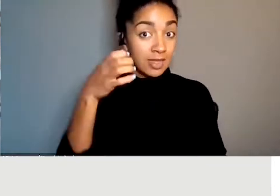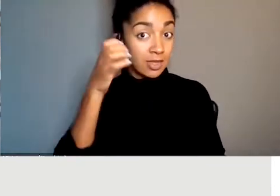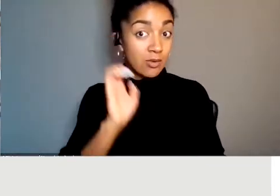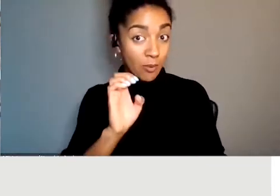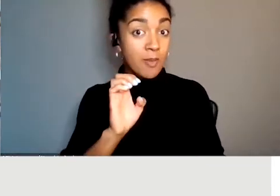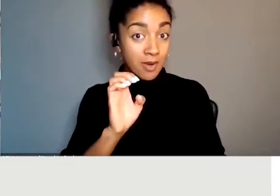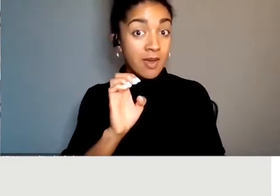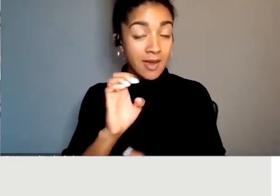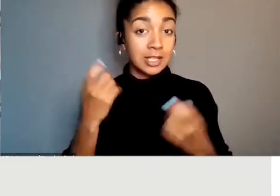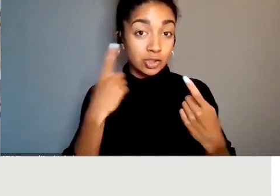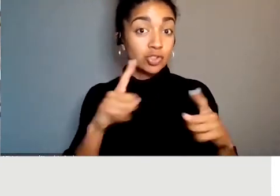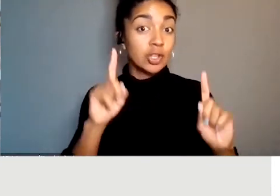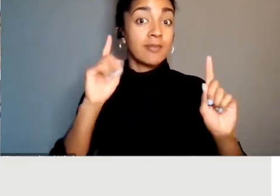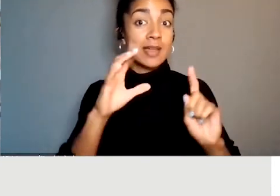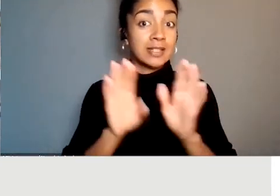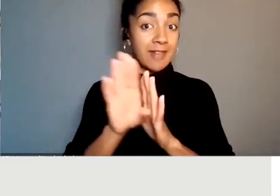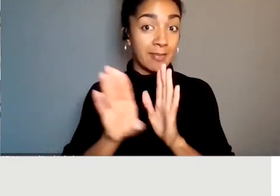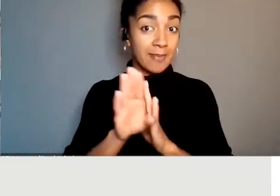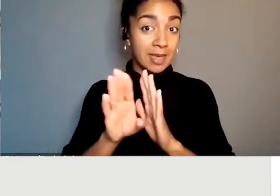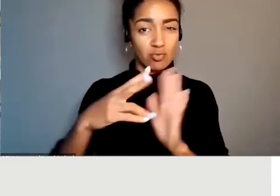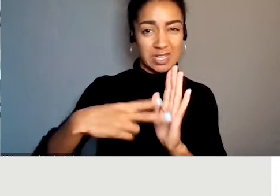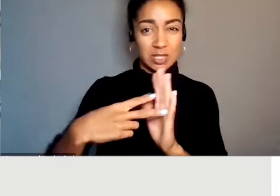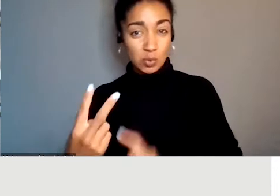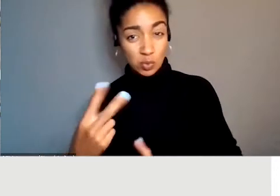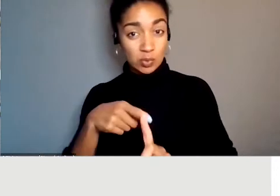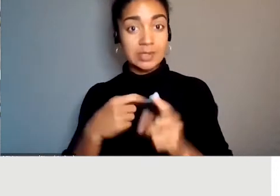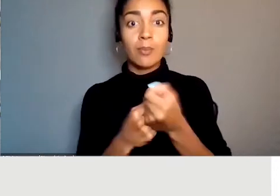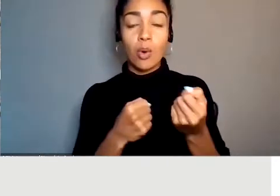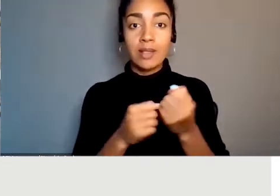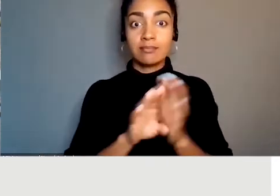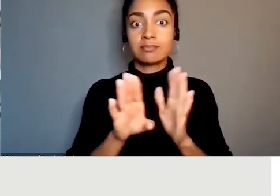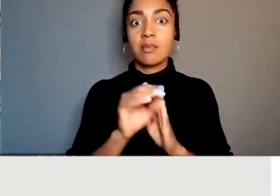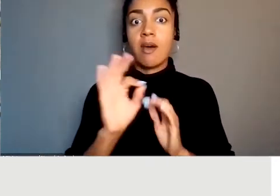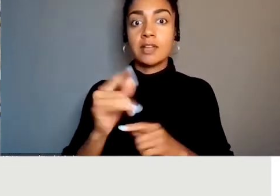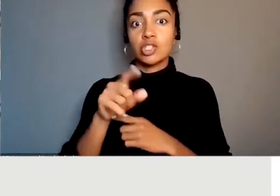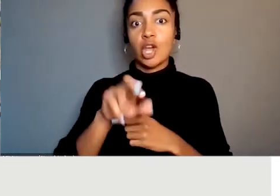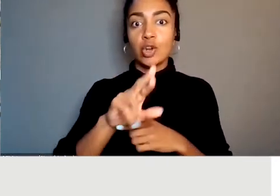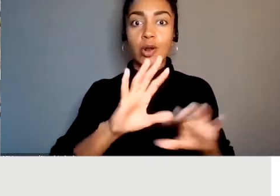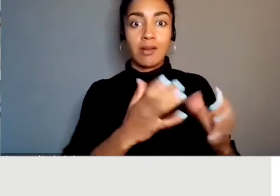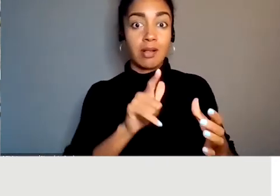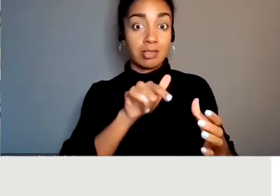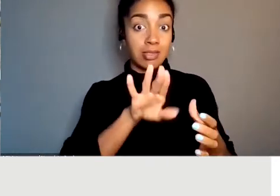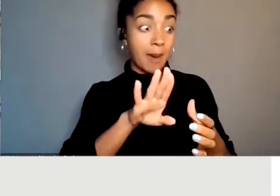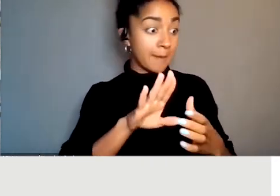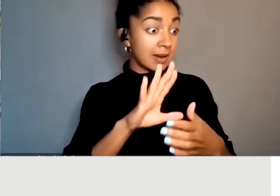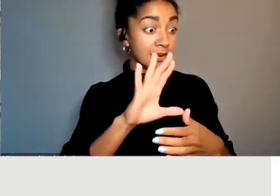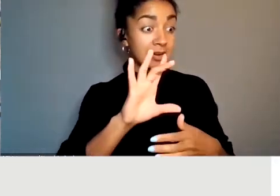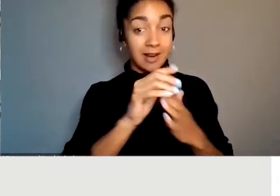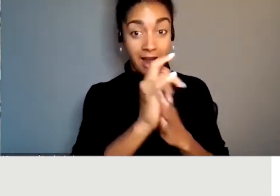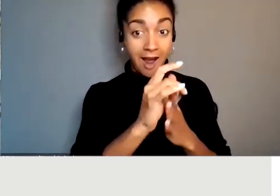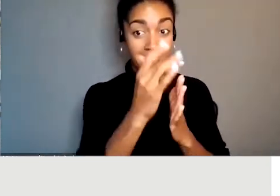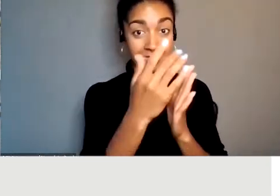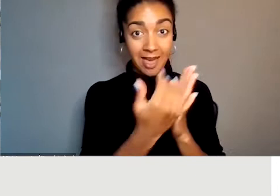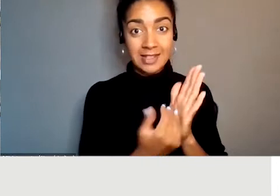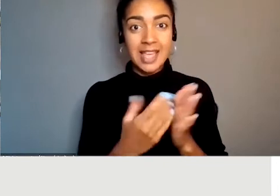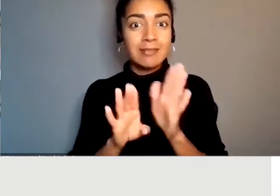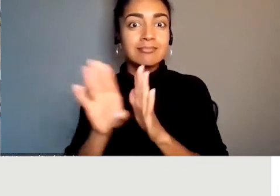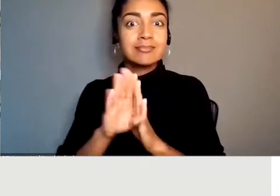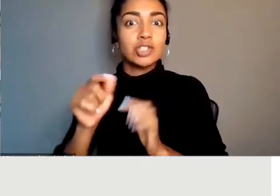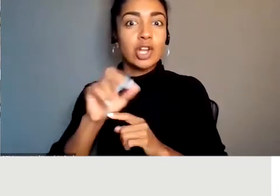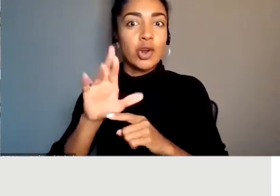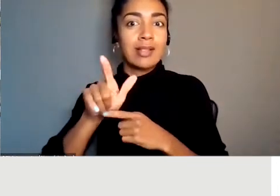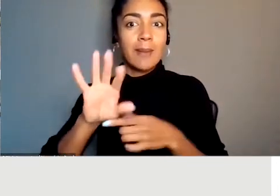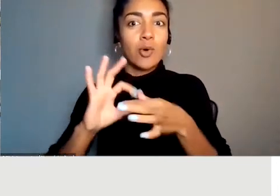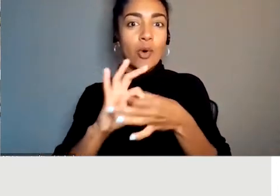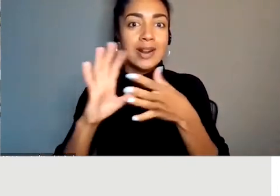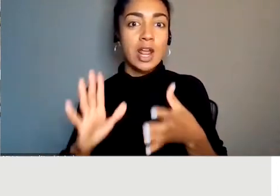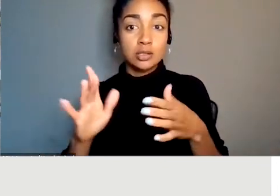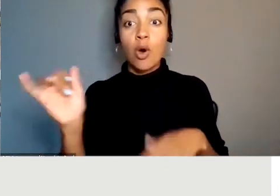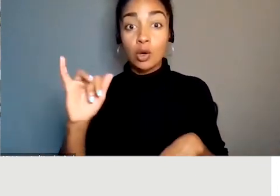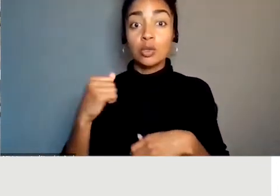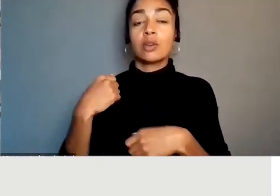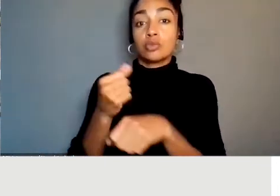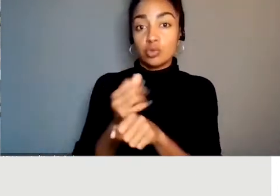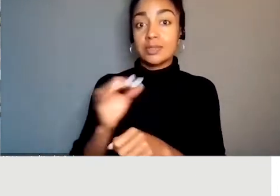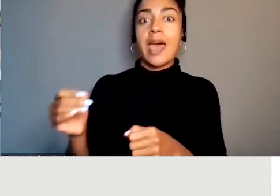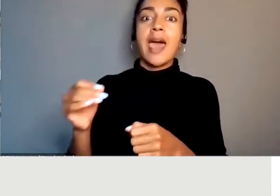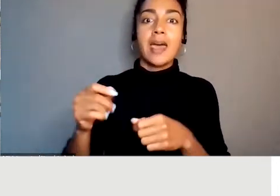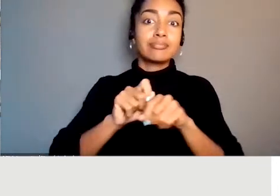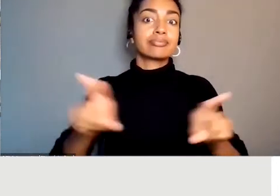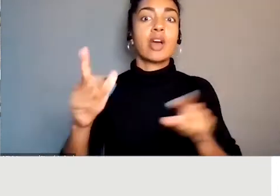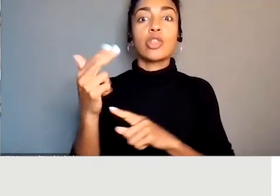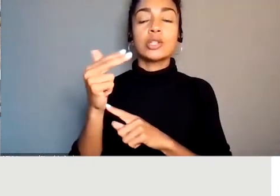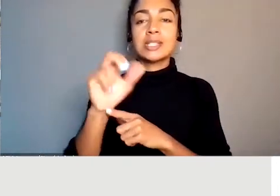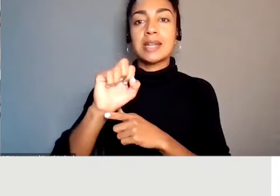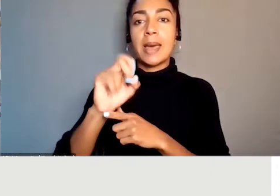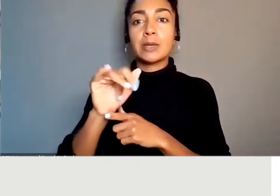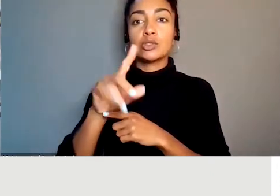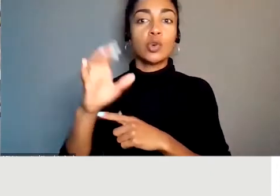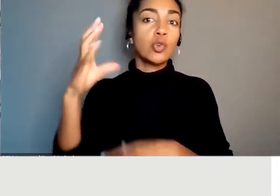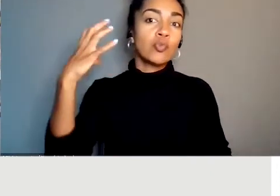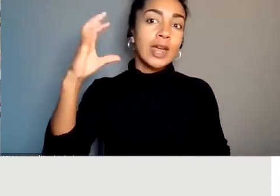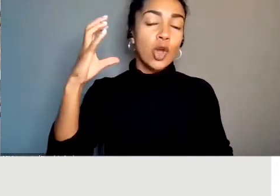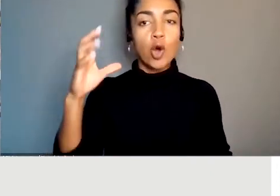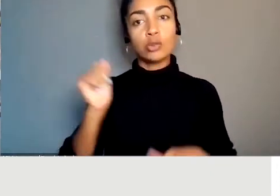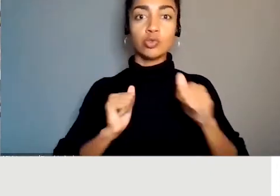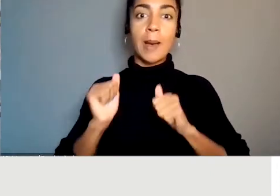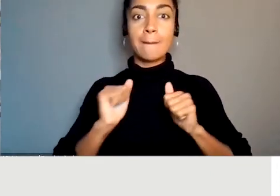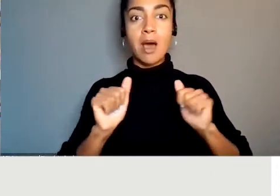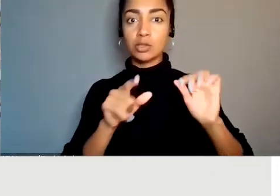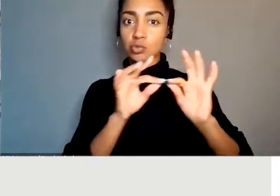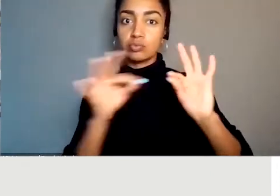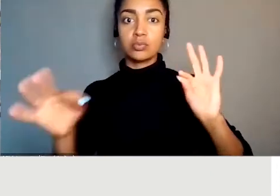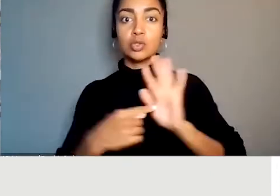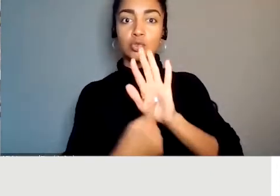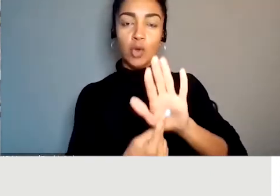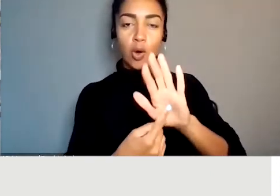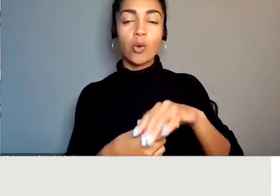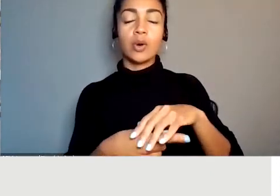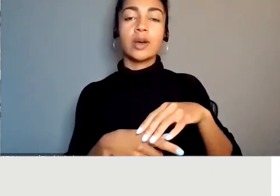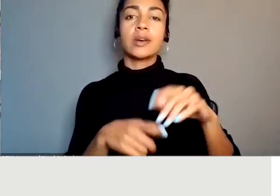and behavior change around gender and school-related gender-based violence.